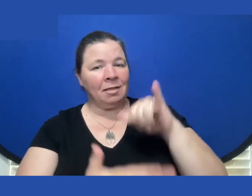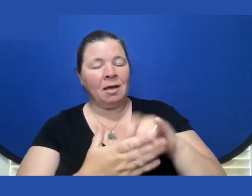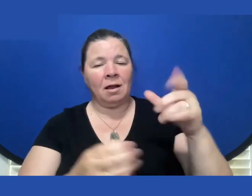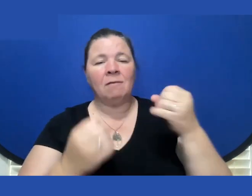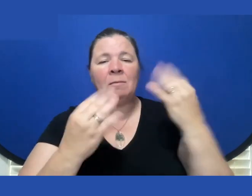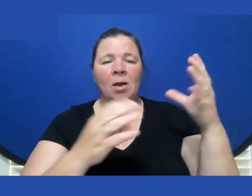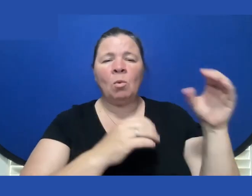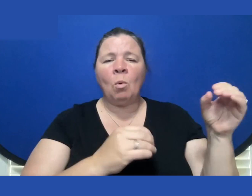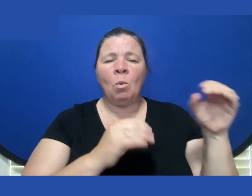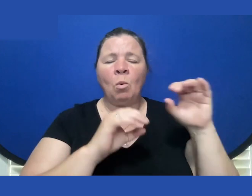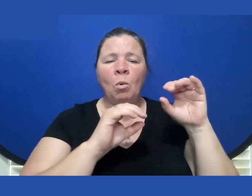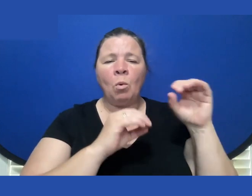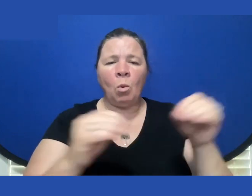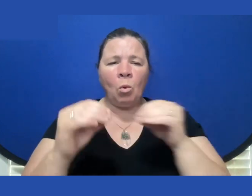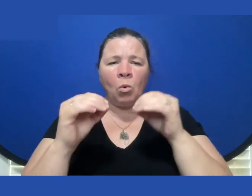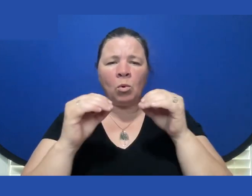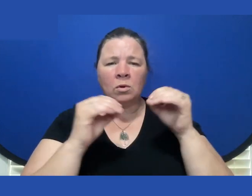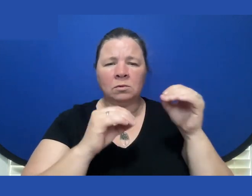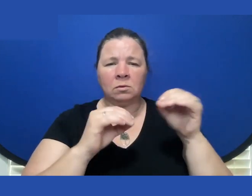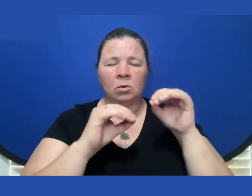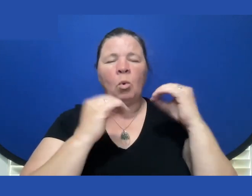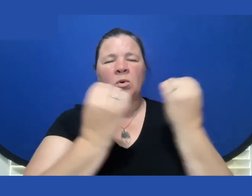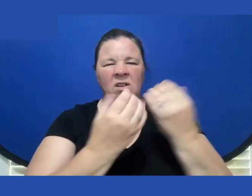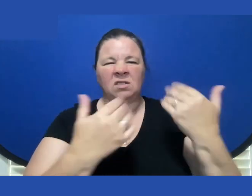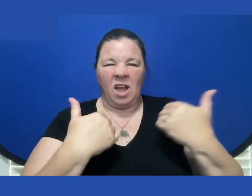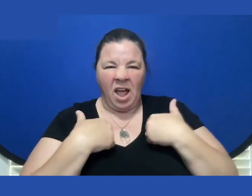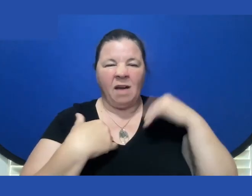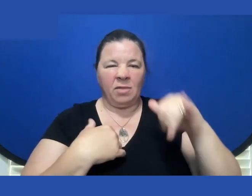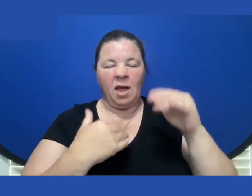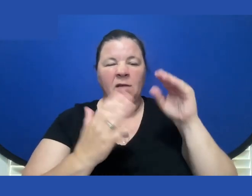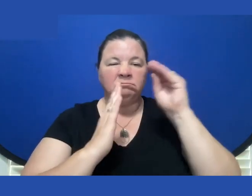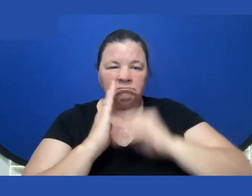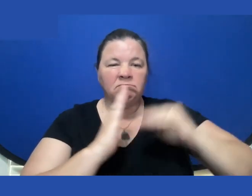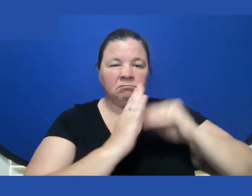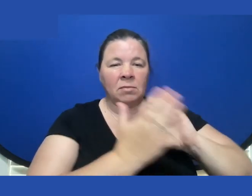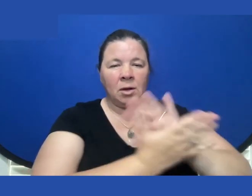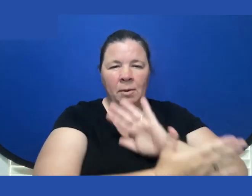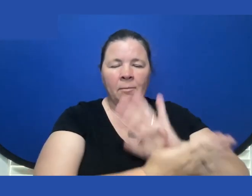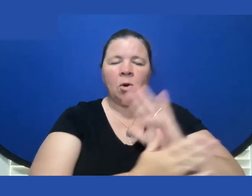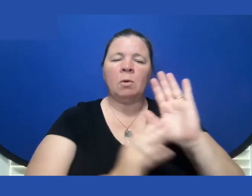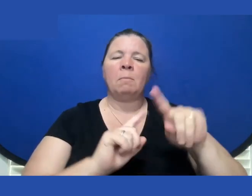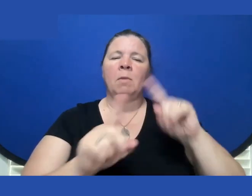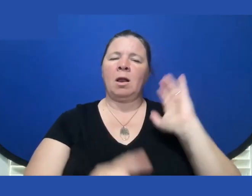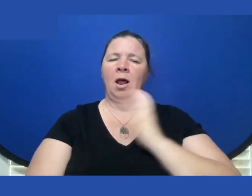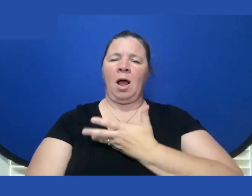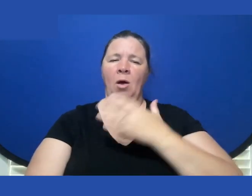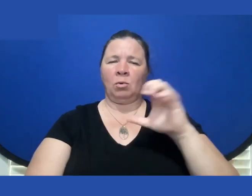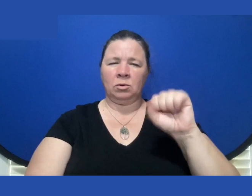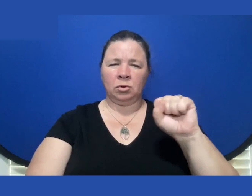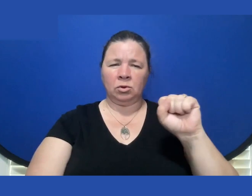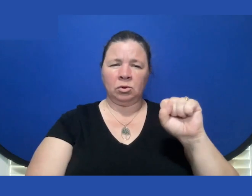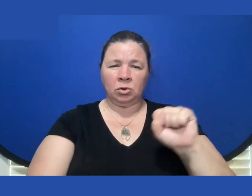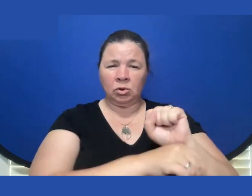that still have that manual process of paper, but really, our software and our platform ingest